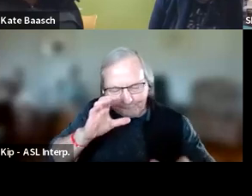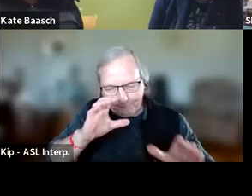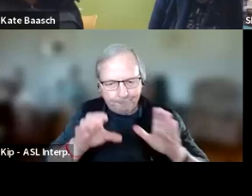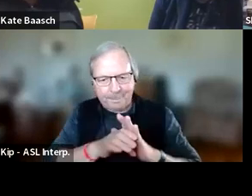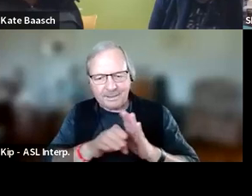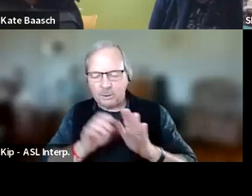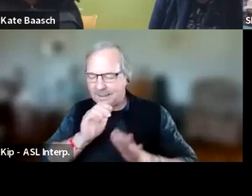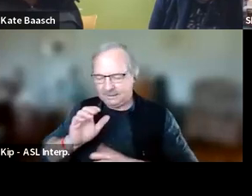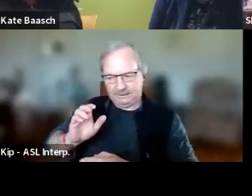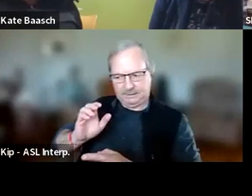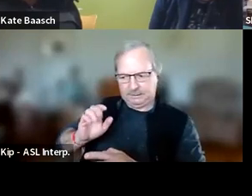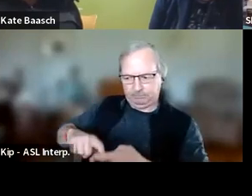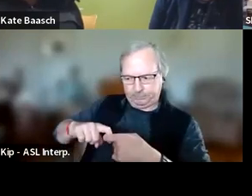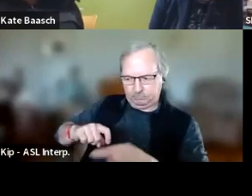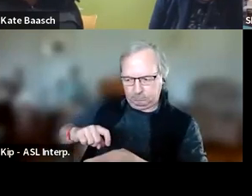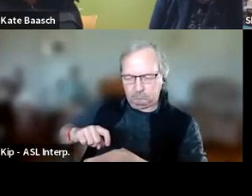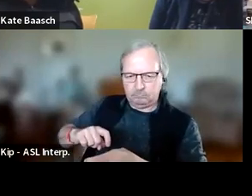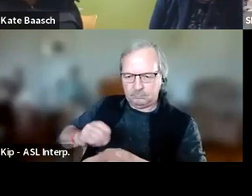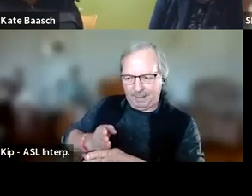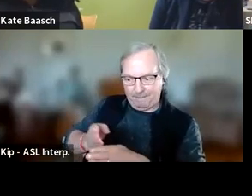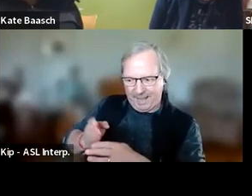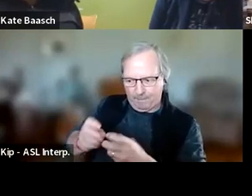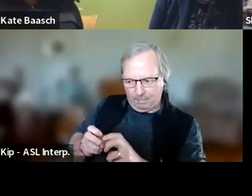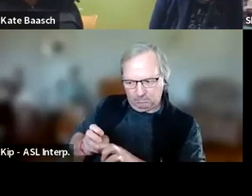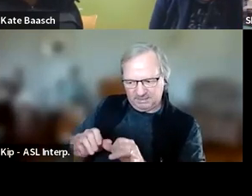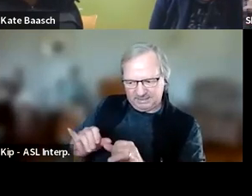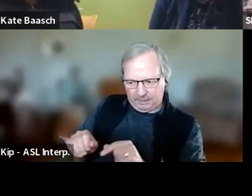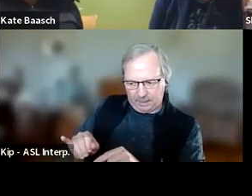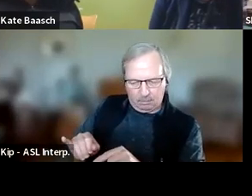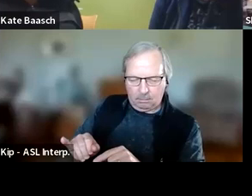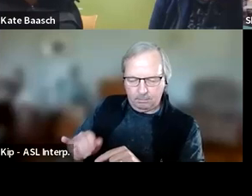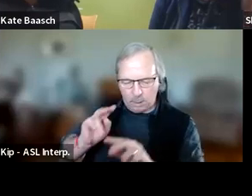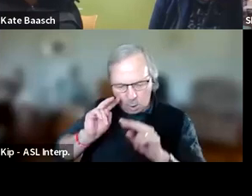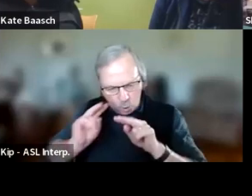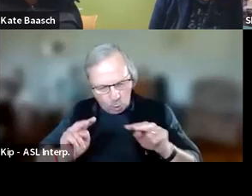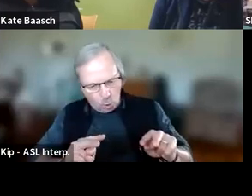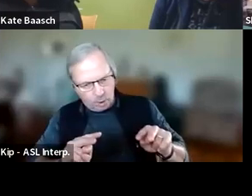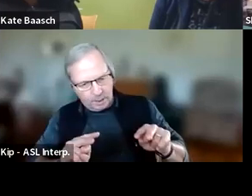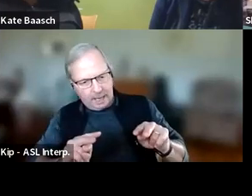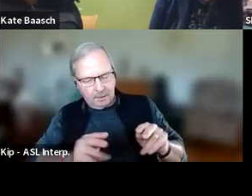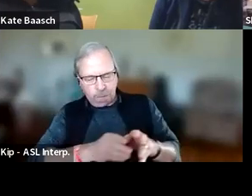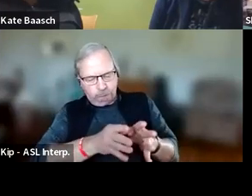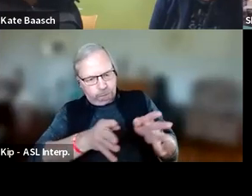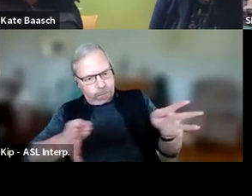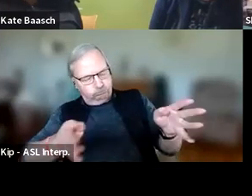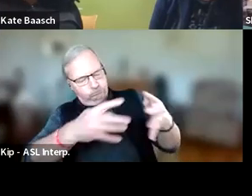whatever that main problem is, but looking at the breadth of what they may be experiencing,